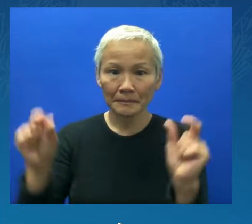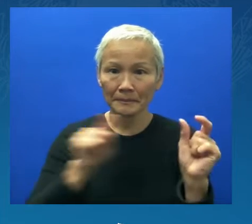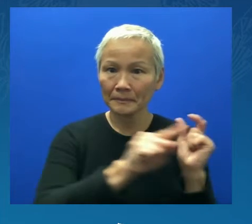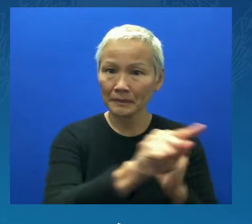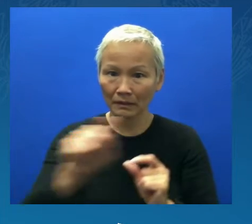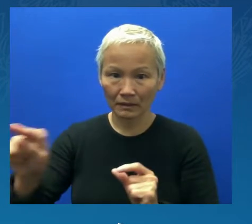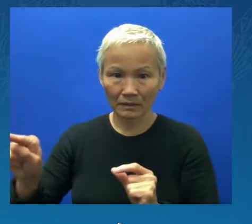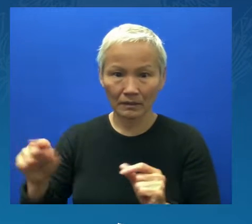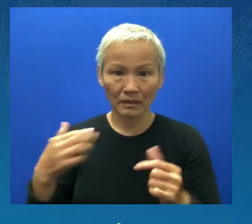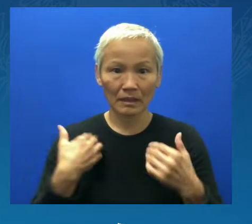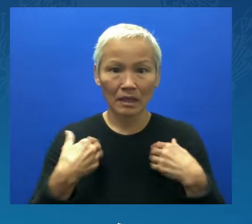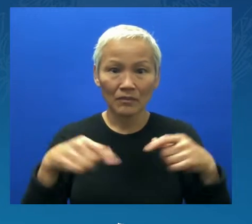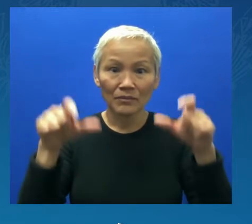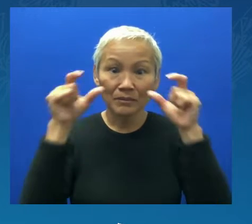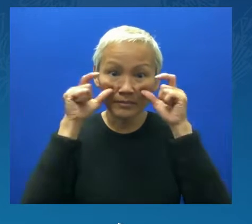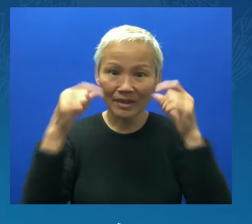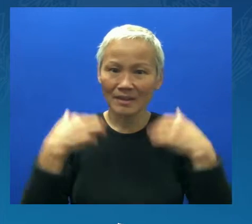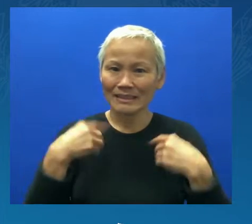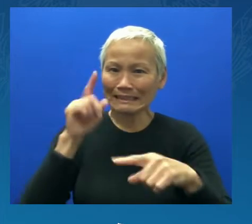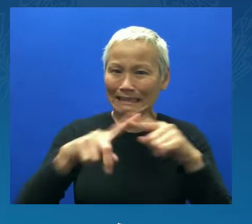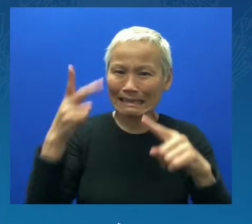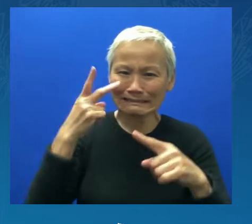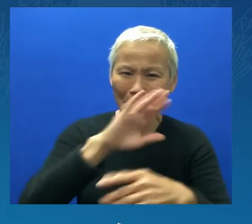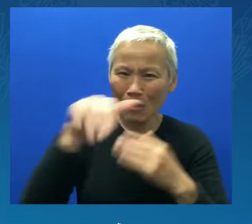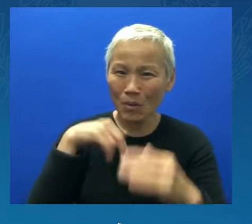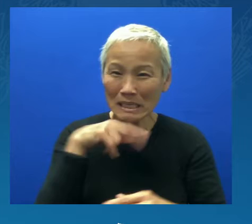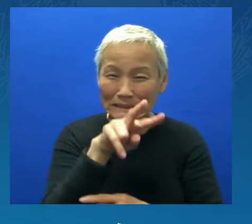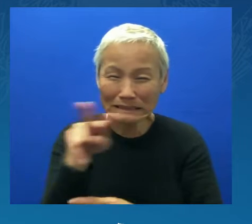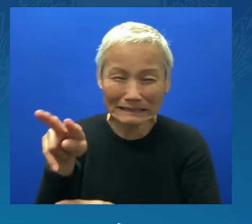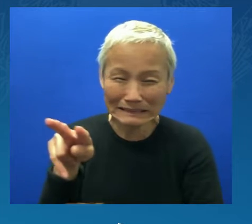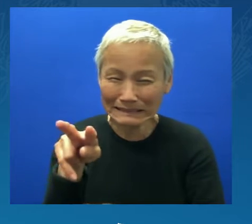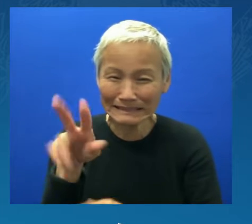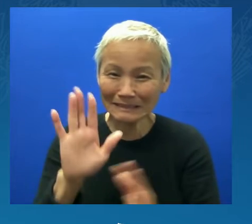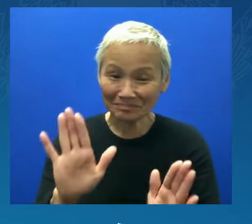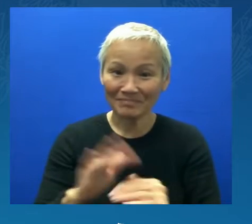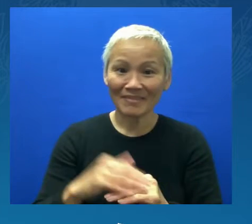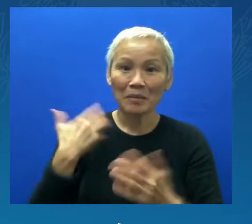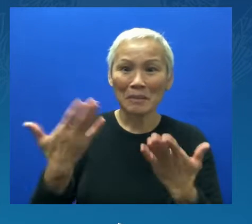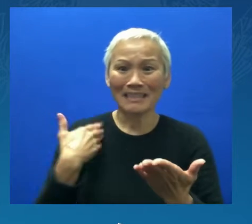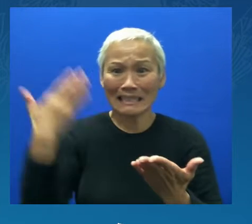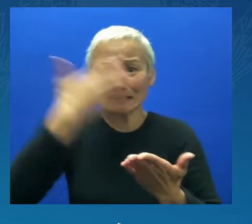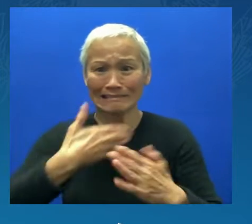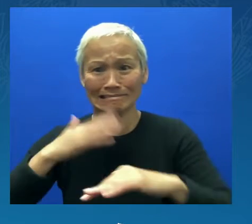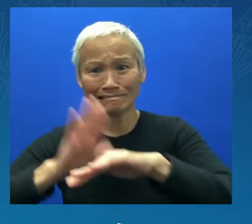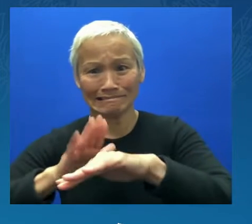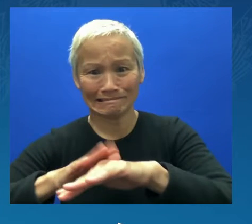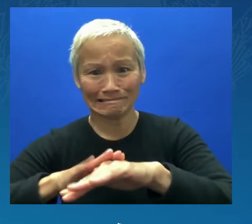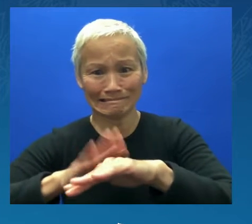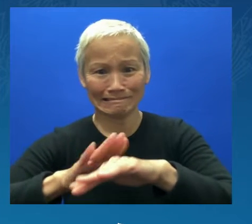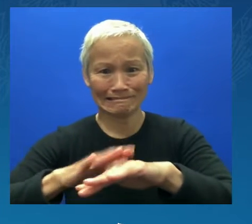And it is possible that I will miss some folks because I am seeing that there are several. So I might do it this way.